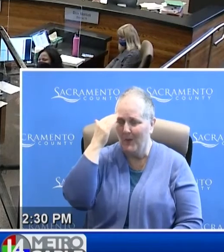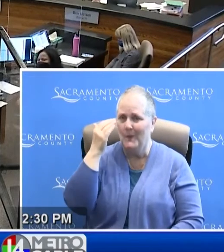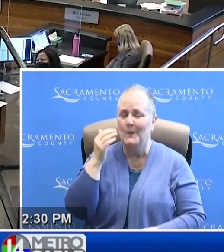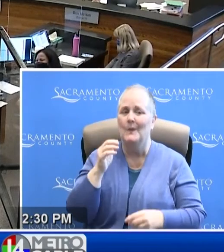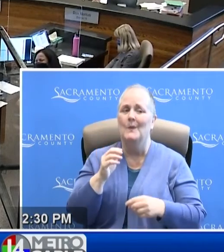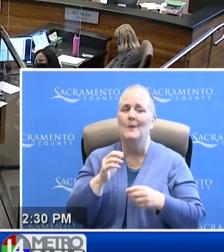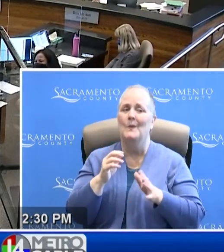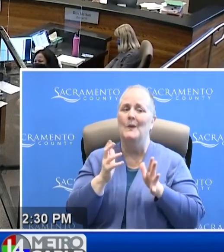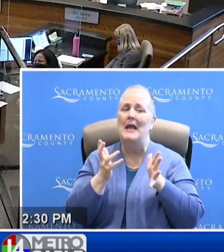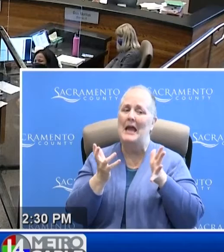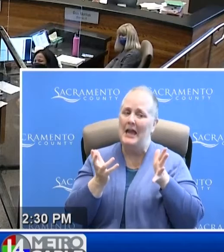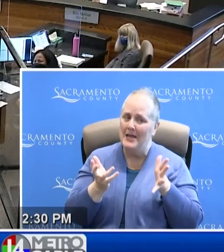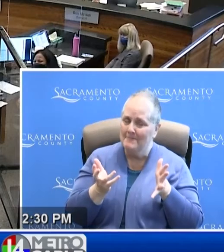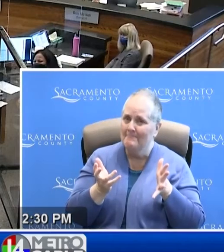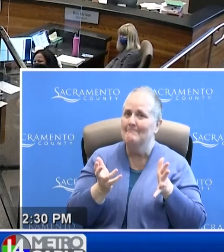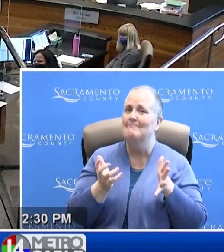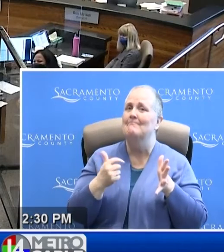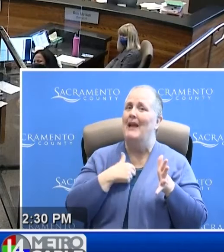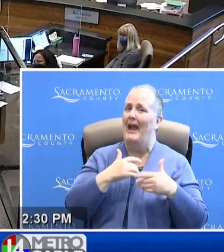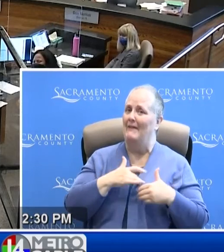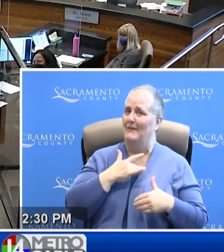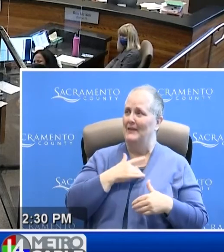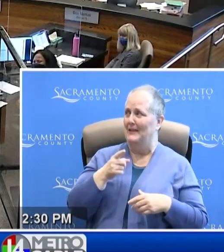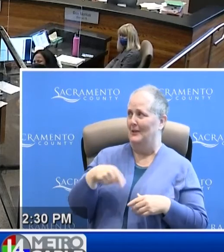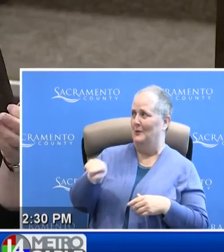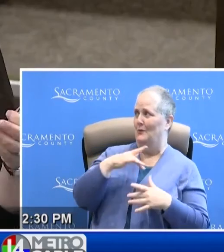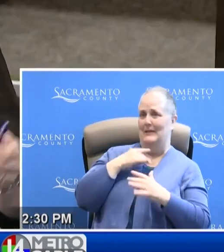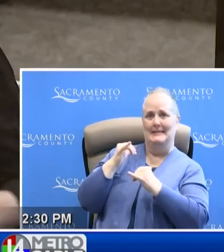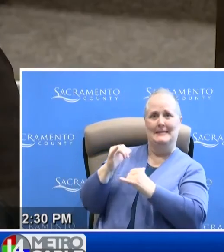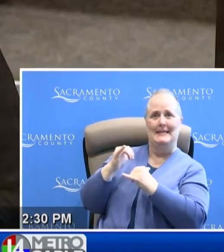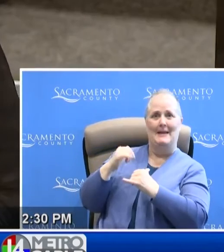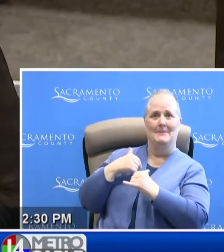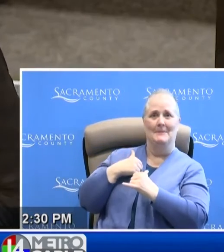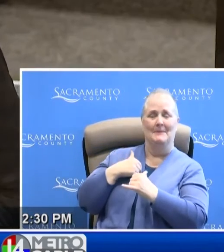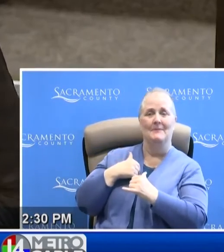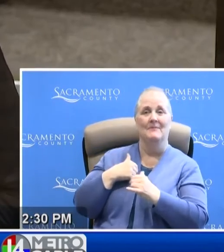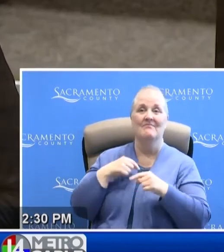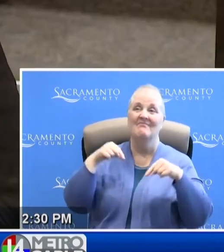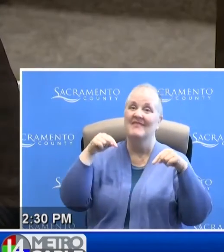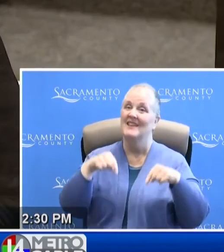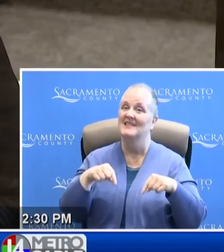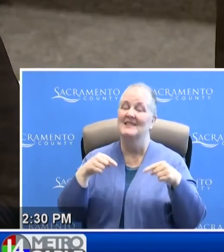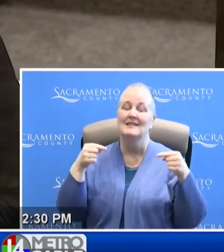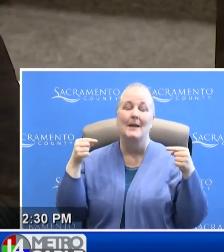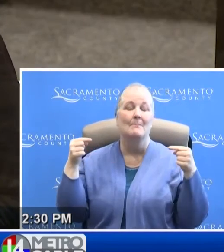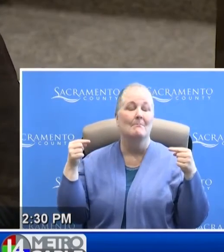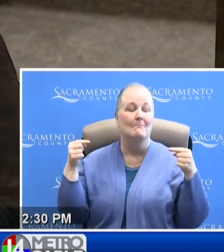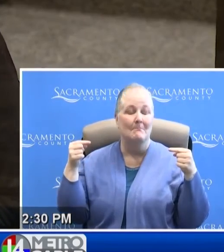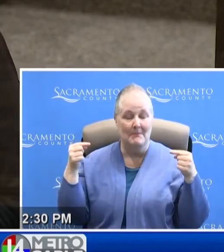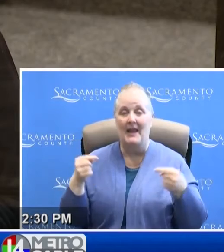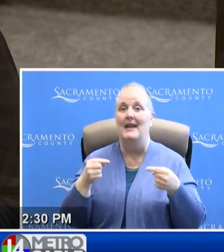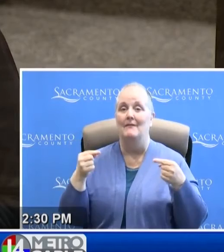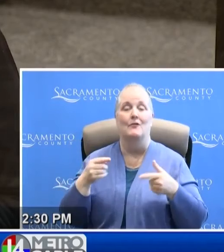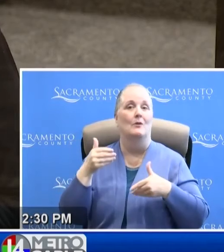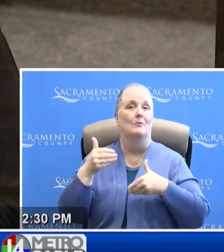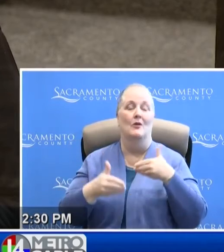I don't know. I have a feeling you all feel the same way I do that. This is a very painful process to go through,